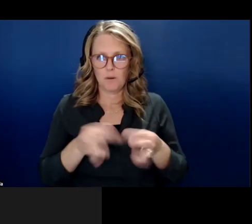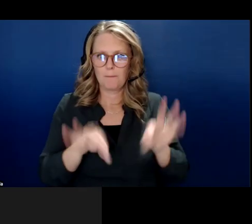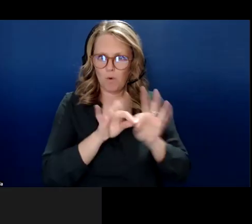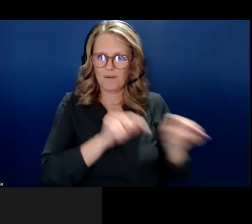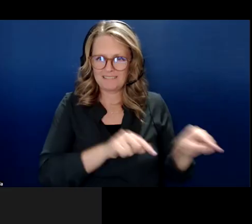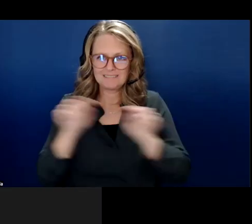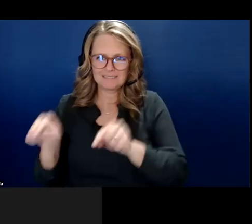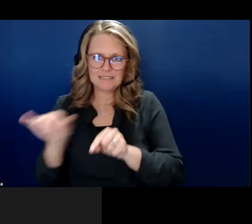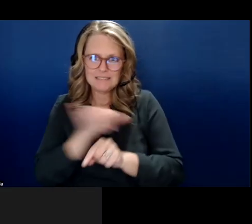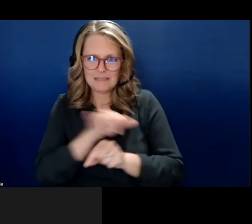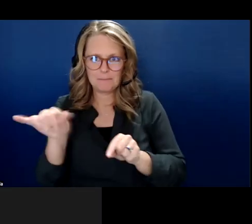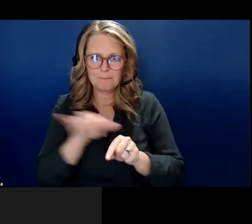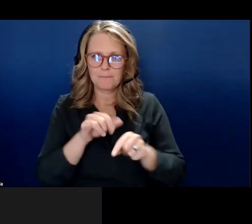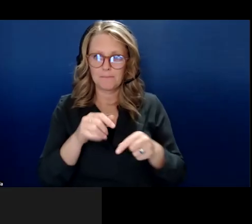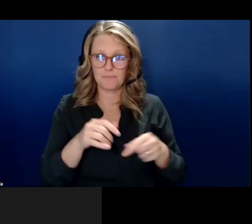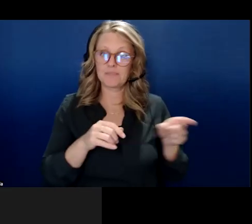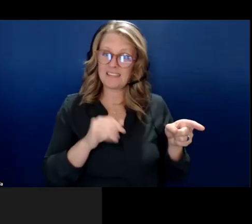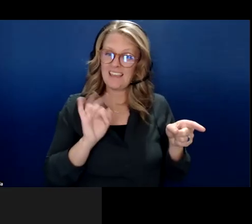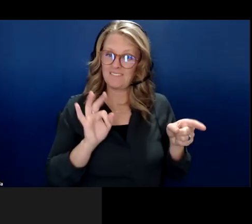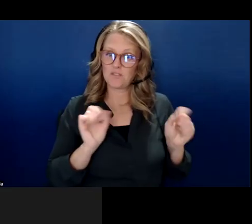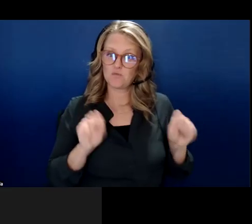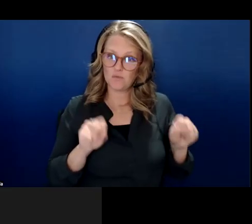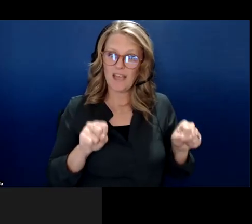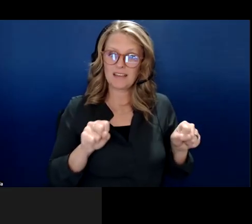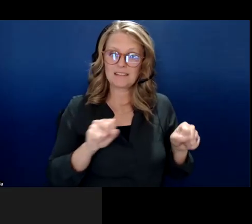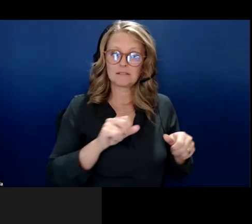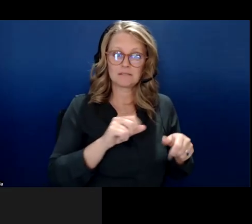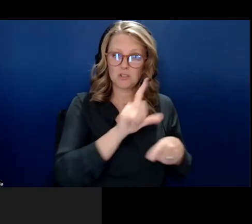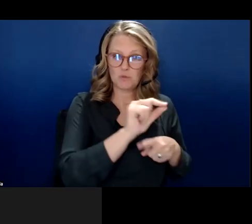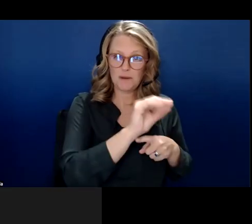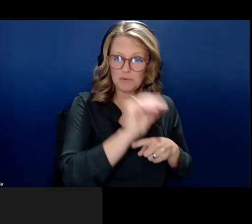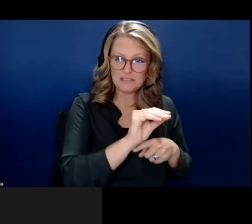having it go down to 15%, 10% would be great, but 15%